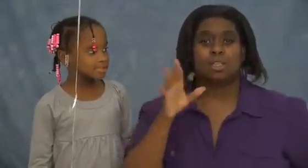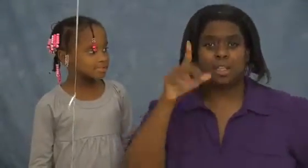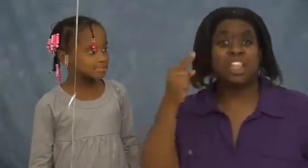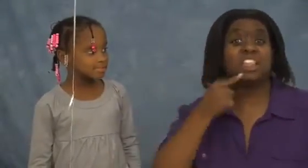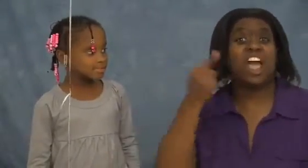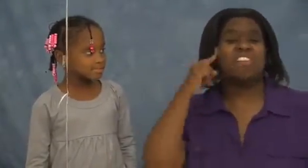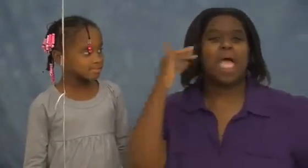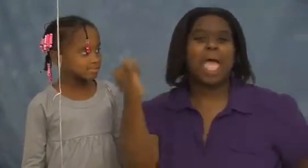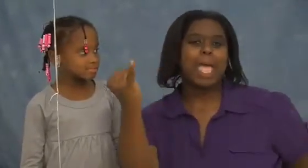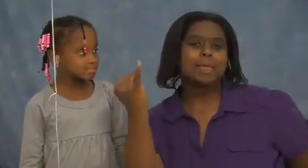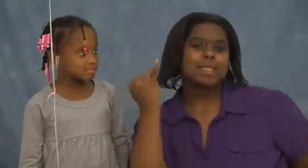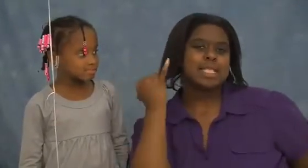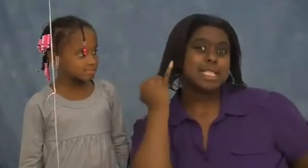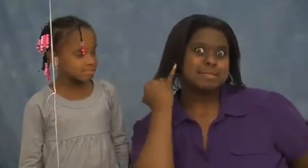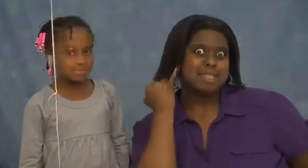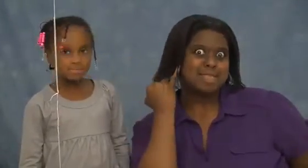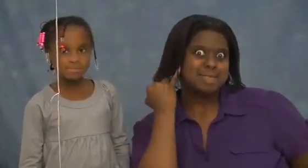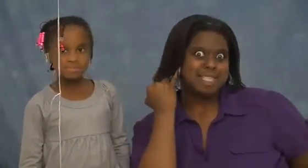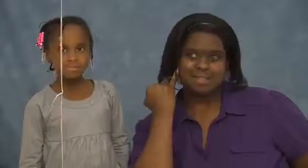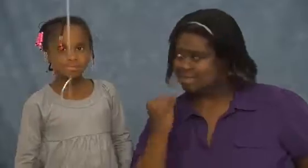She's Deaf, so this is her sign!